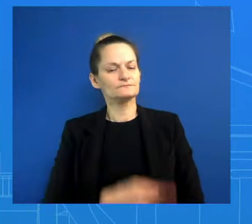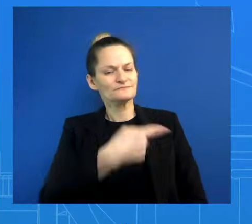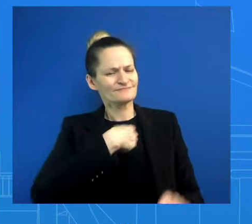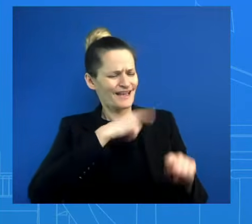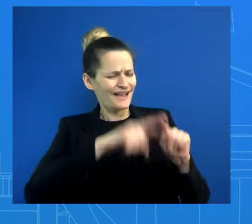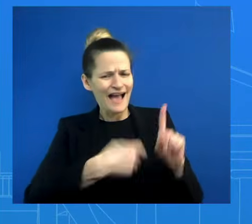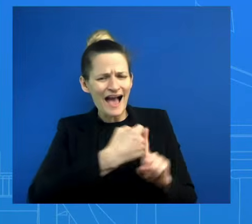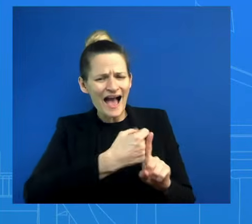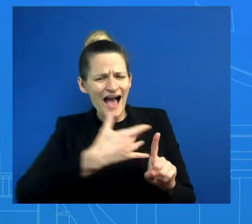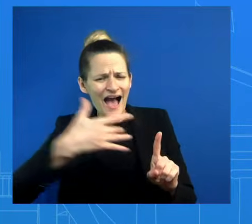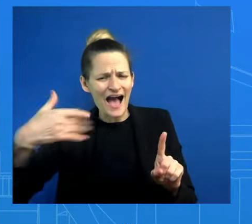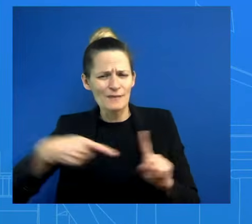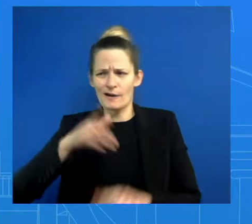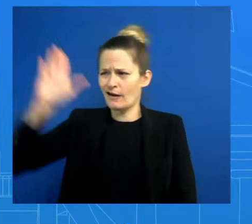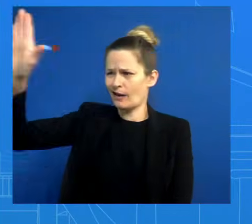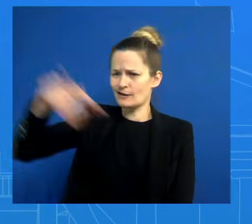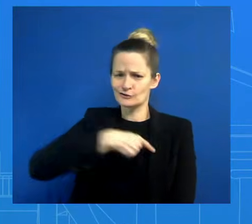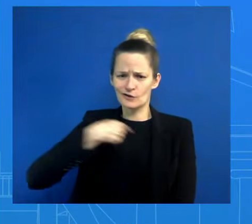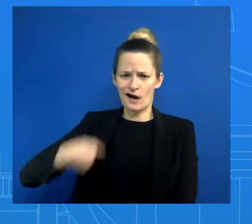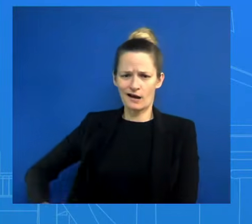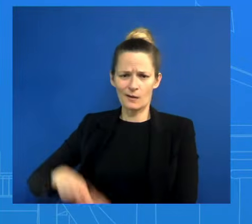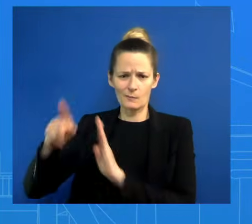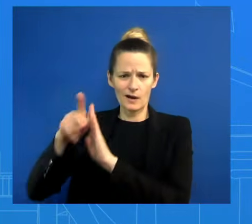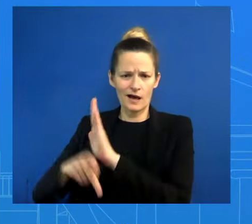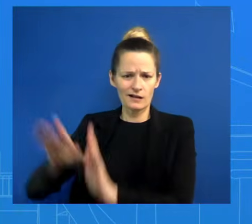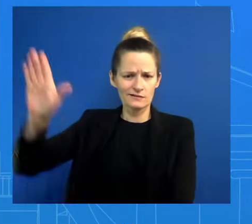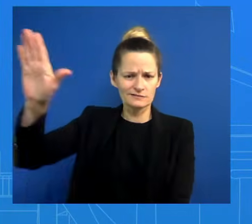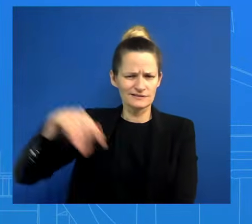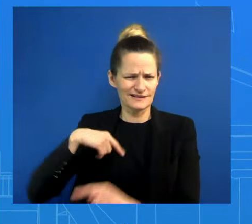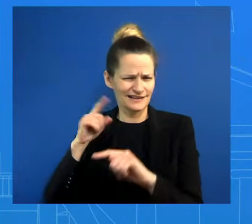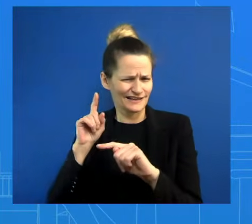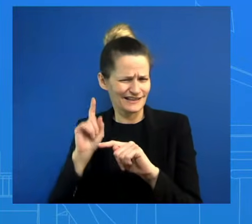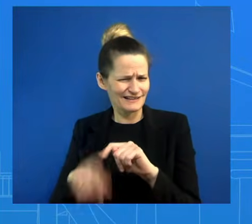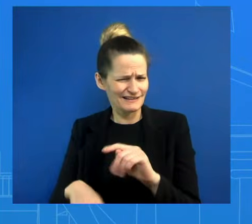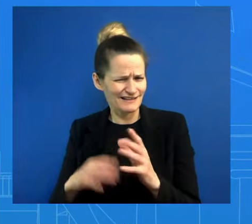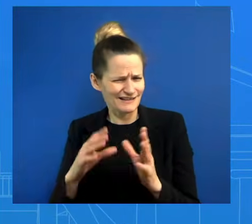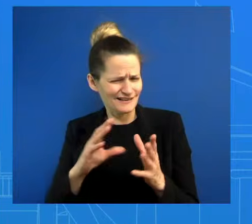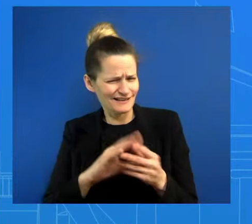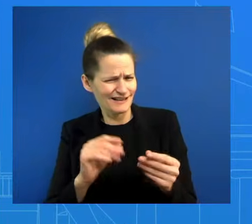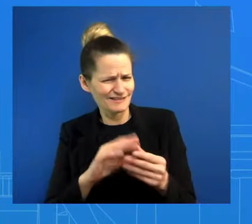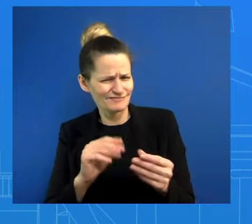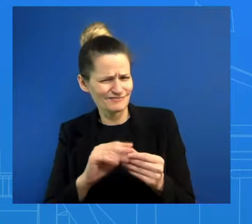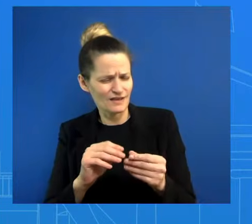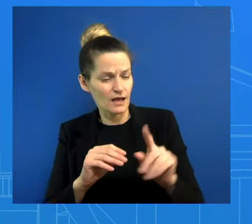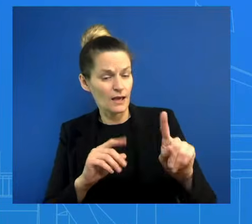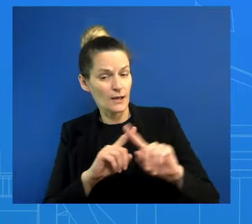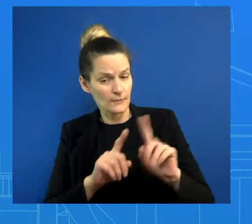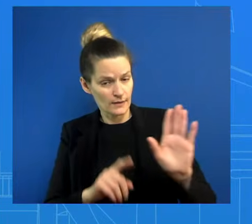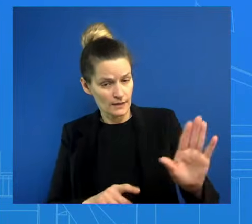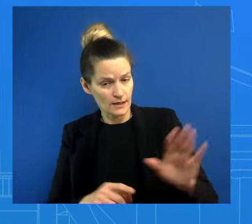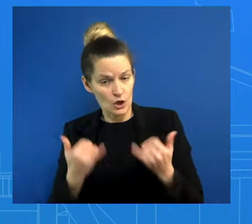China's COVID policy is not a policy we are pursuing here. In the United States, we are focused on what works,